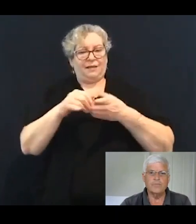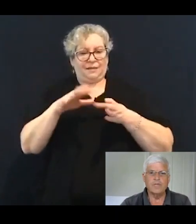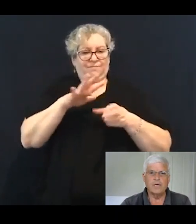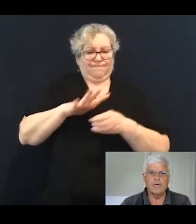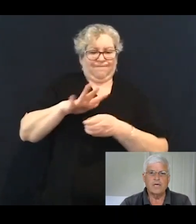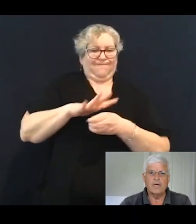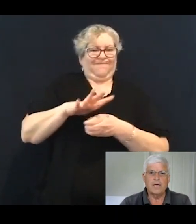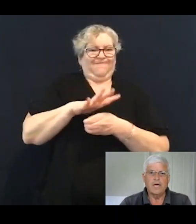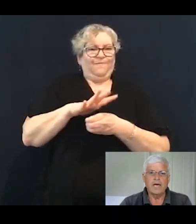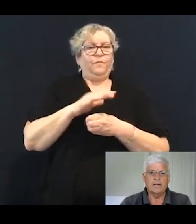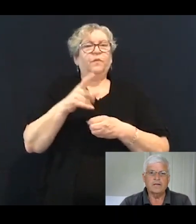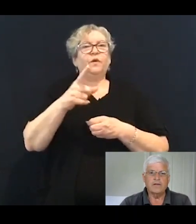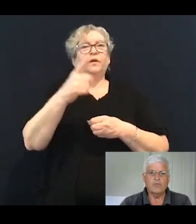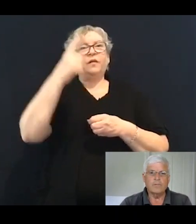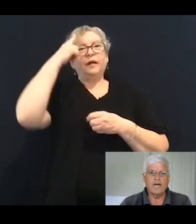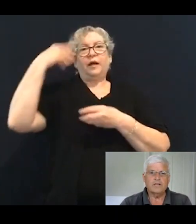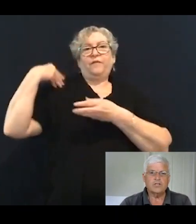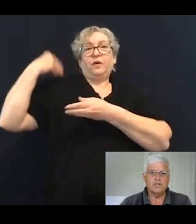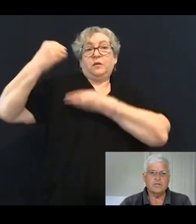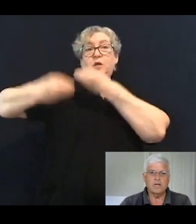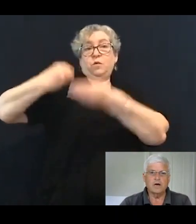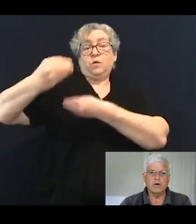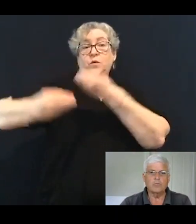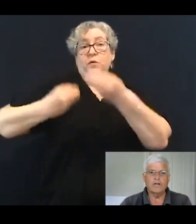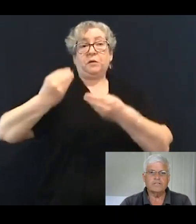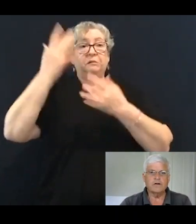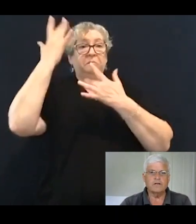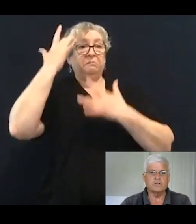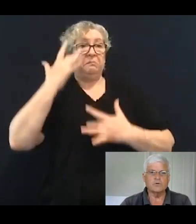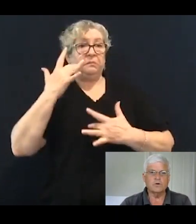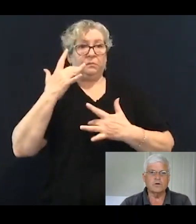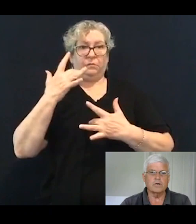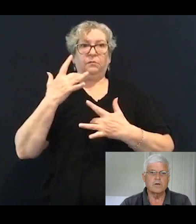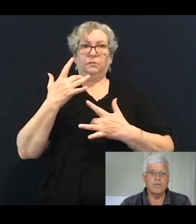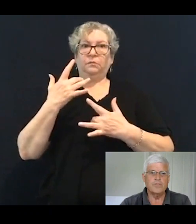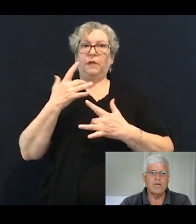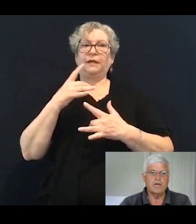And if we imagine a hereditary disorder that's recessive,